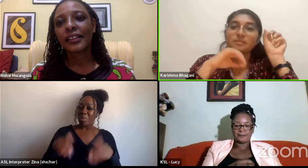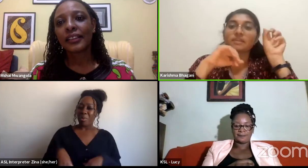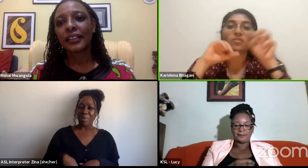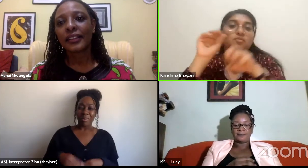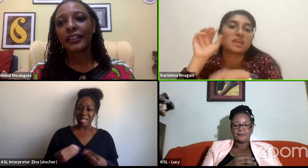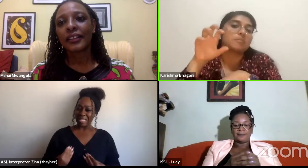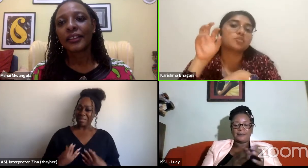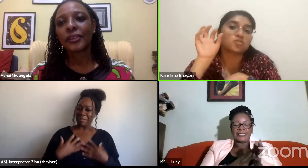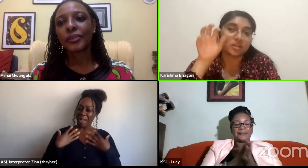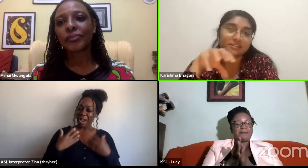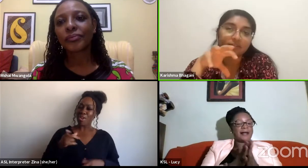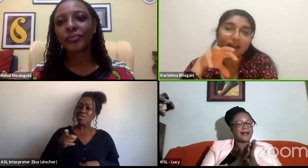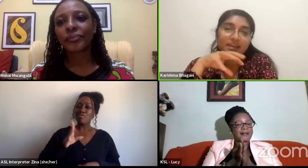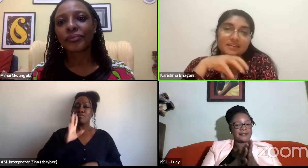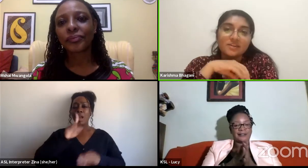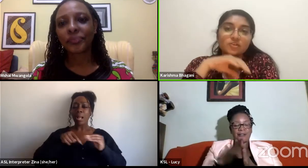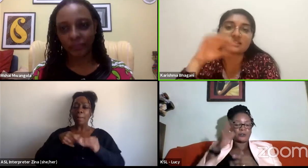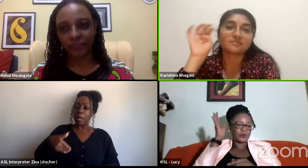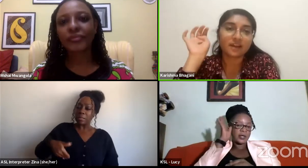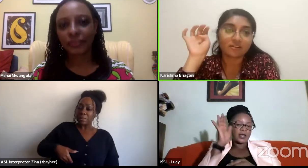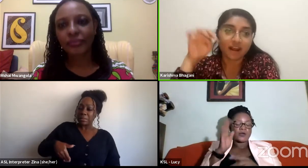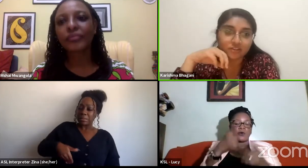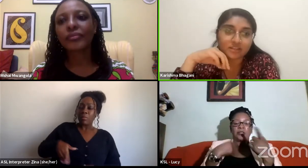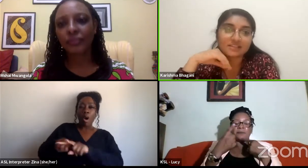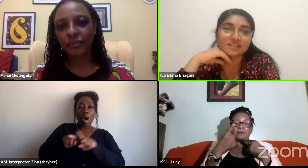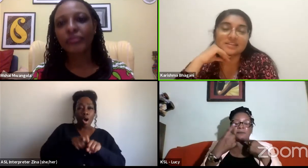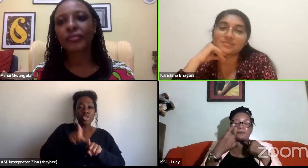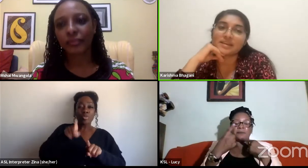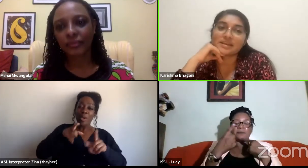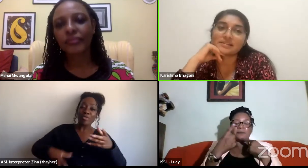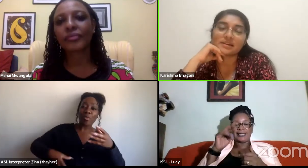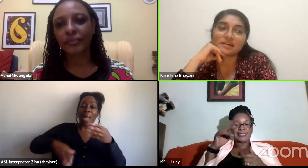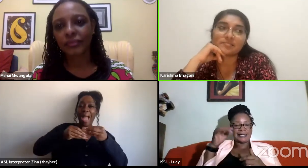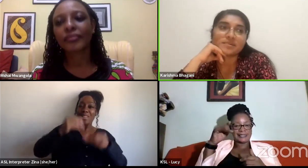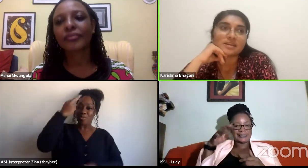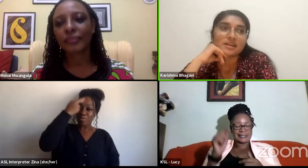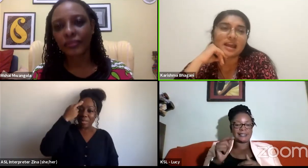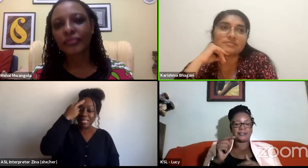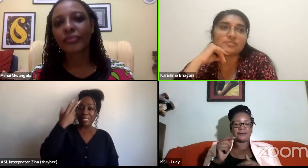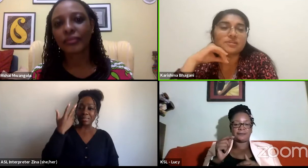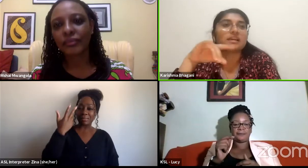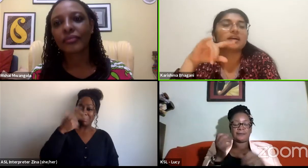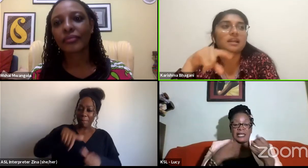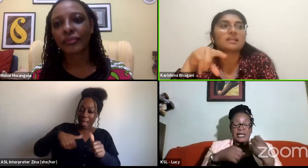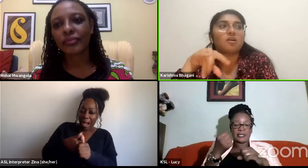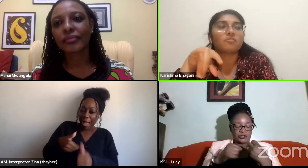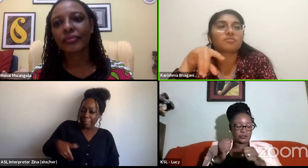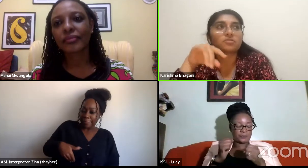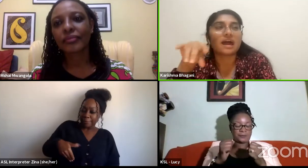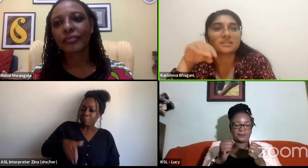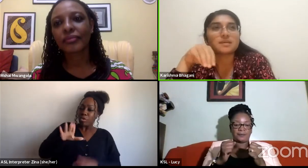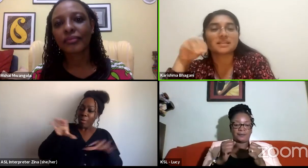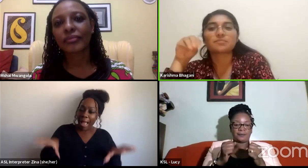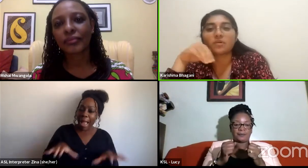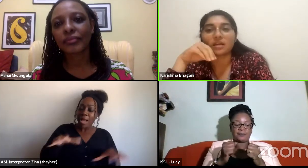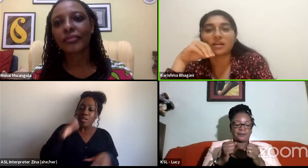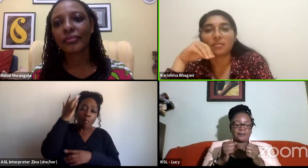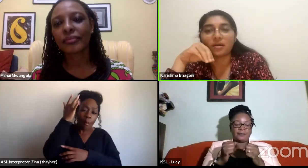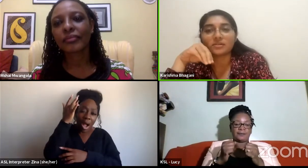but then also being able to justify your actions in a space. Haven't really heard of that being spoken about